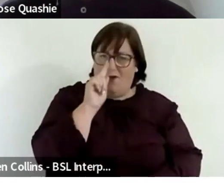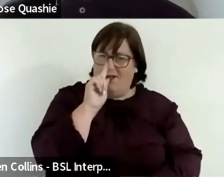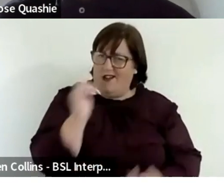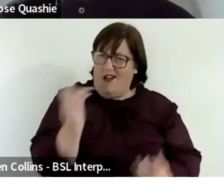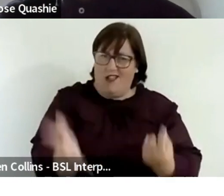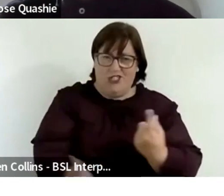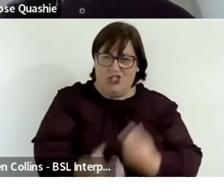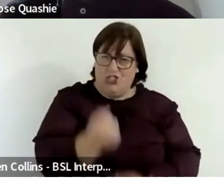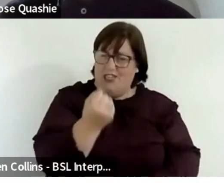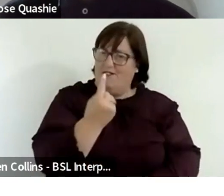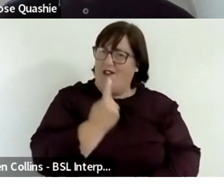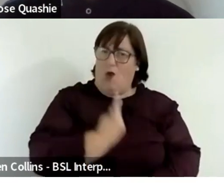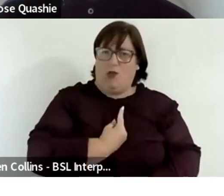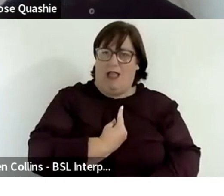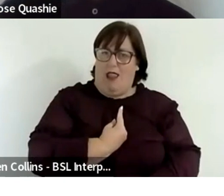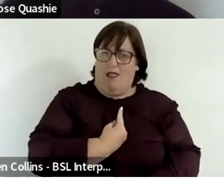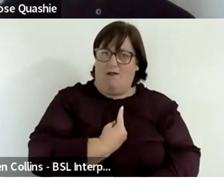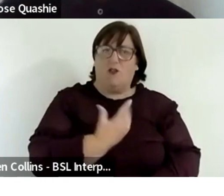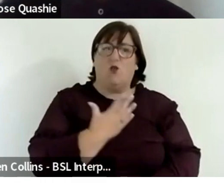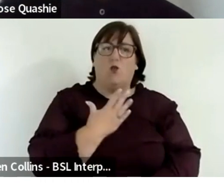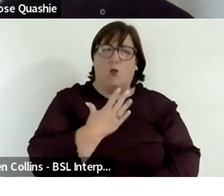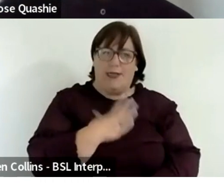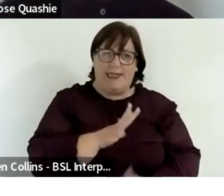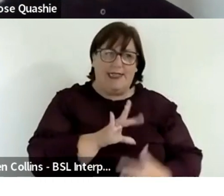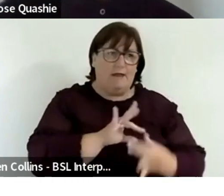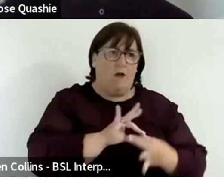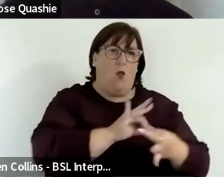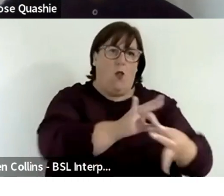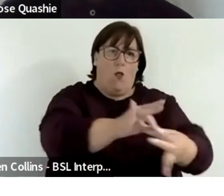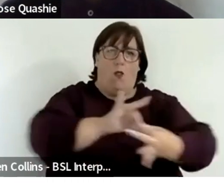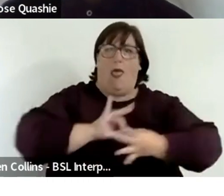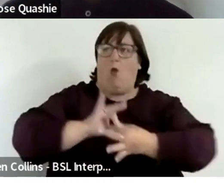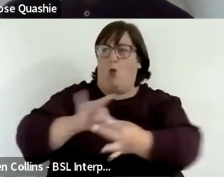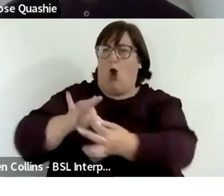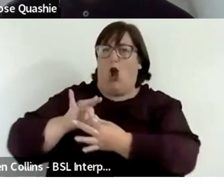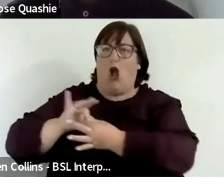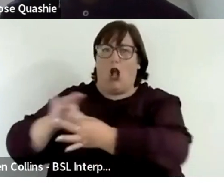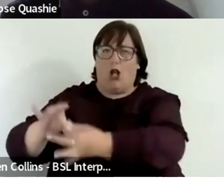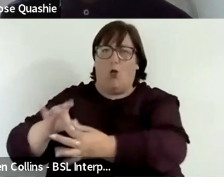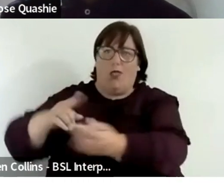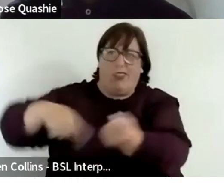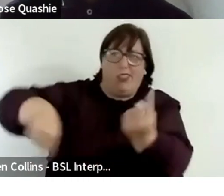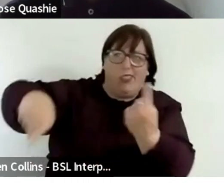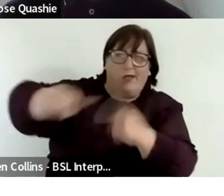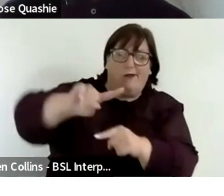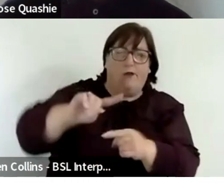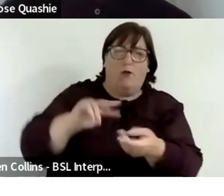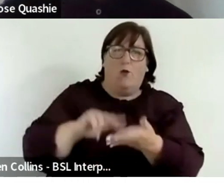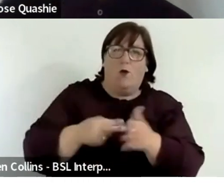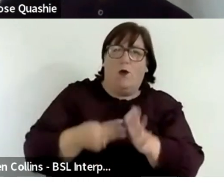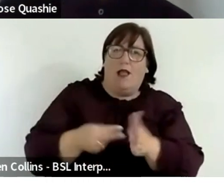We set up a network of what we call job brokerage partners, organisations we feel have the requisite experience